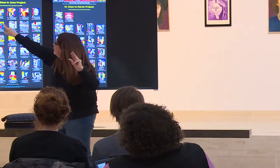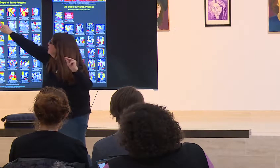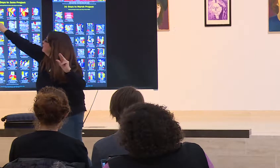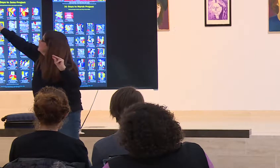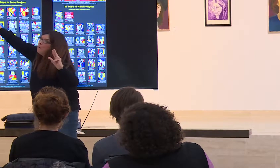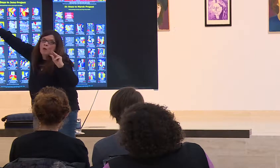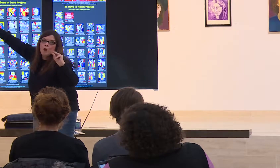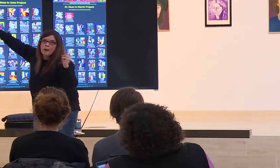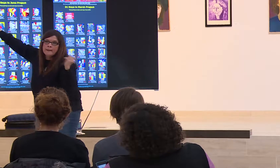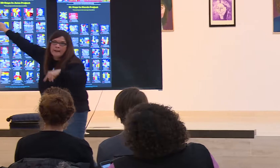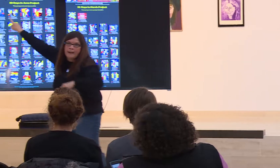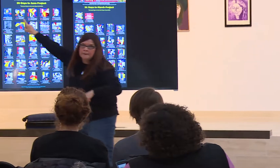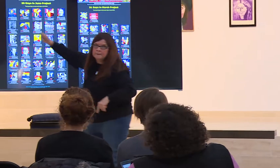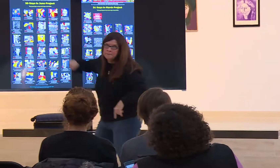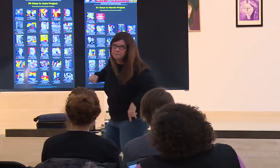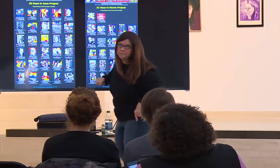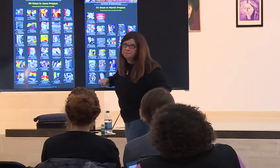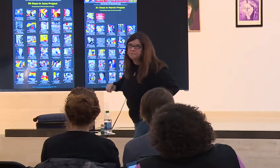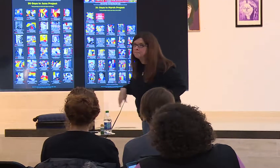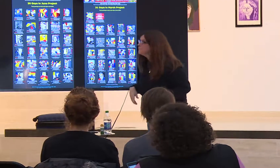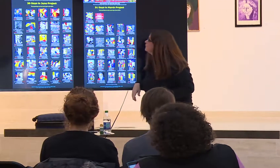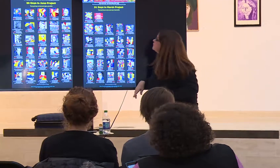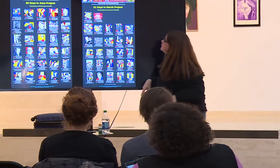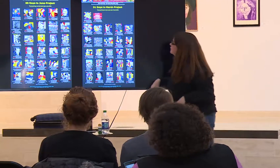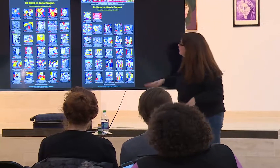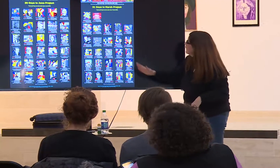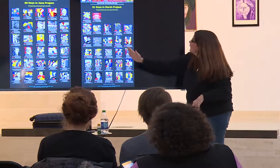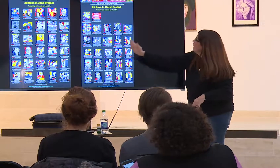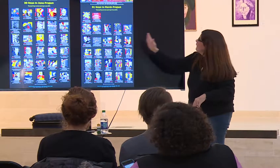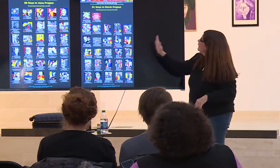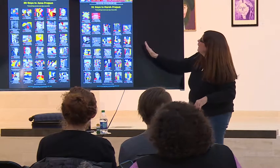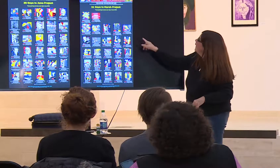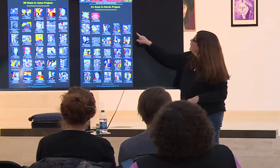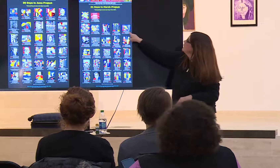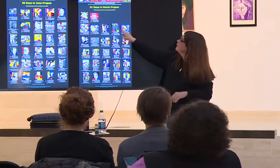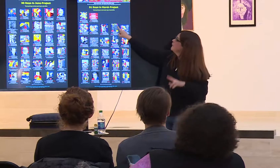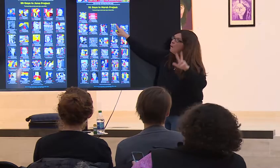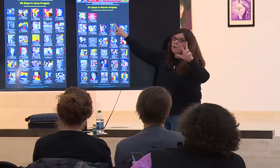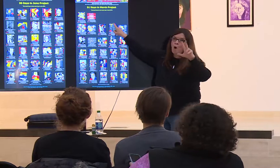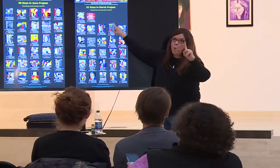and Number 30 is in the upper left, so they go from bottom to top.